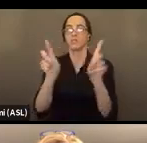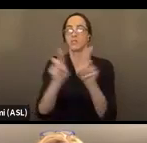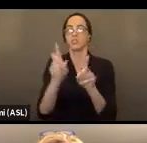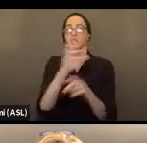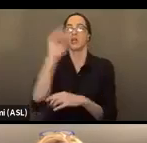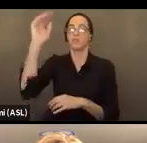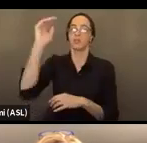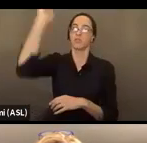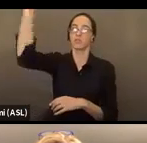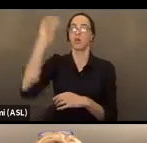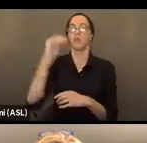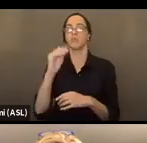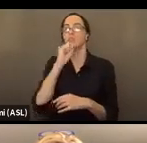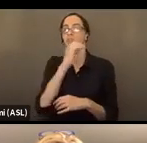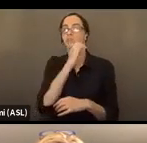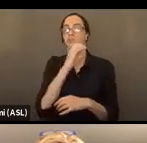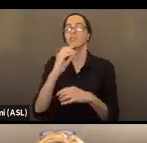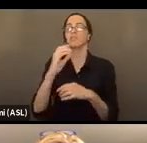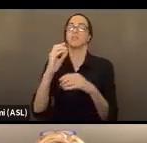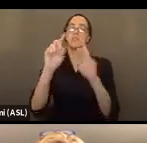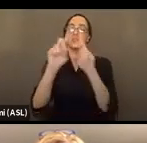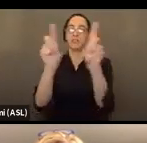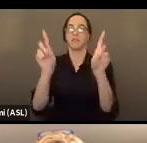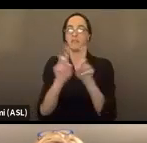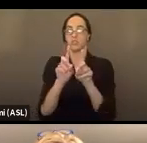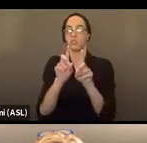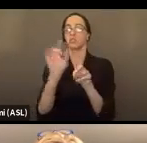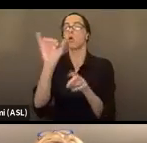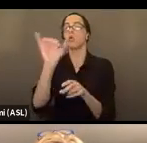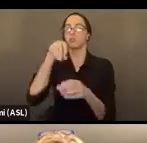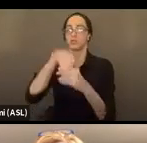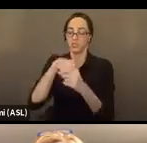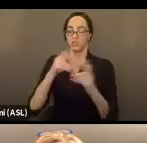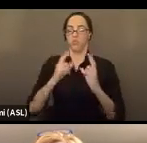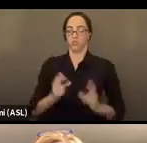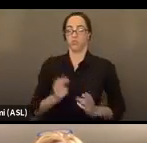i want to talk briefly about some of the programs that that we have in the adult and aging division